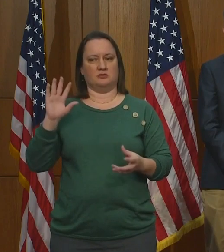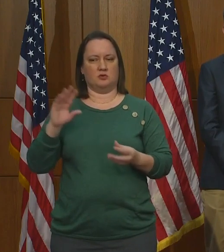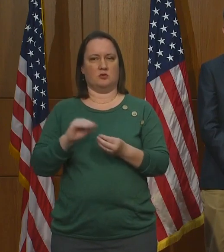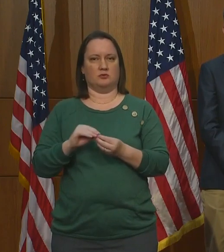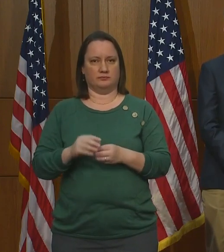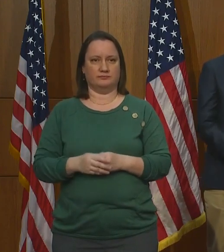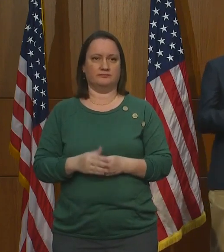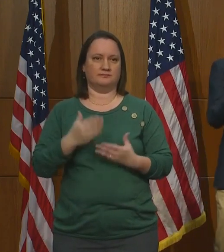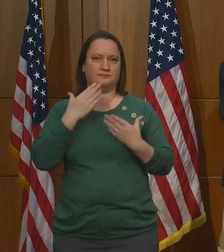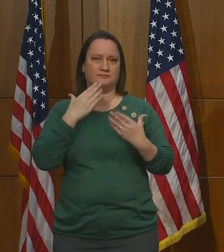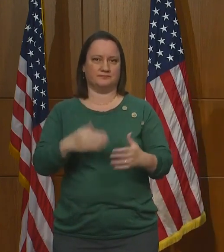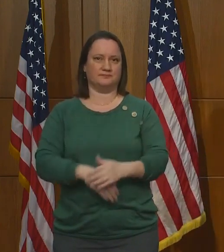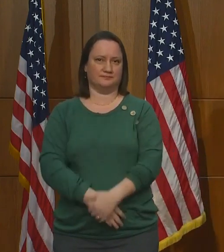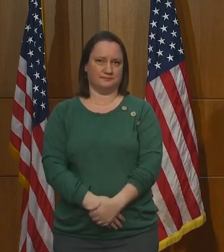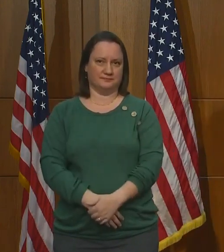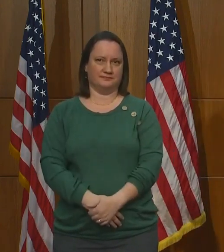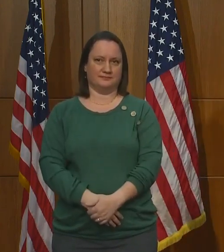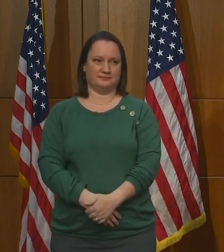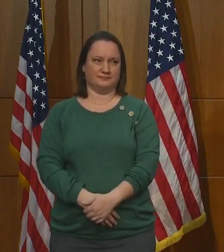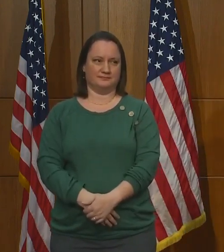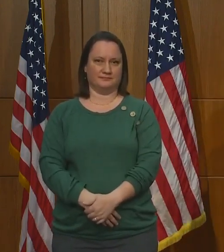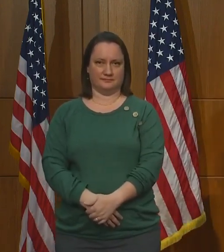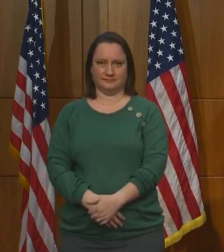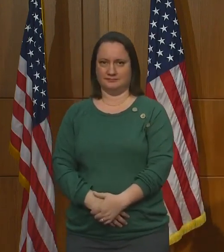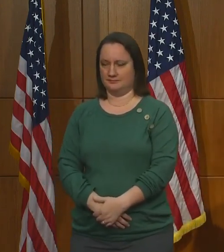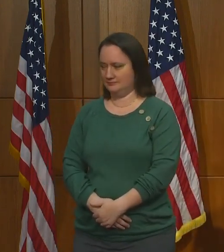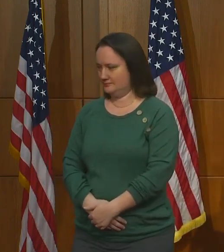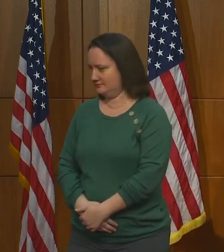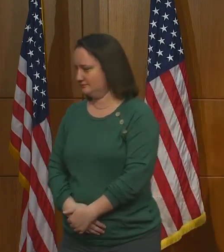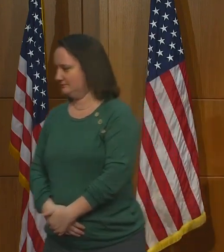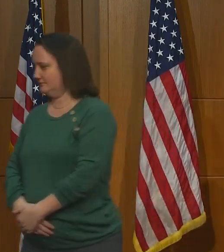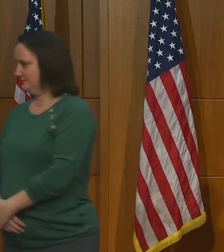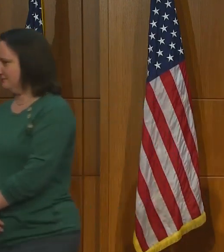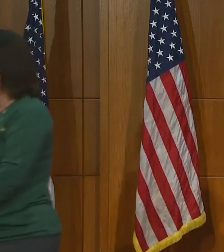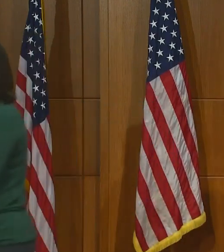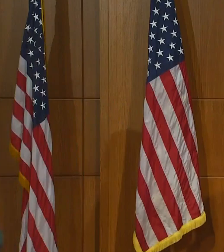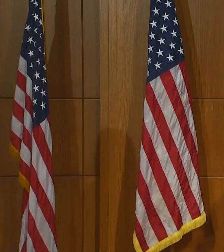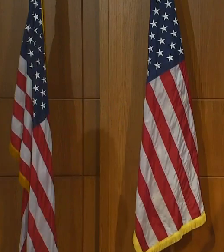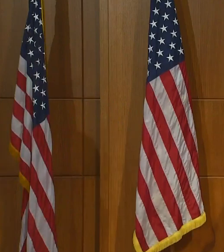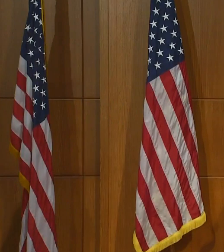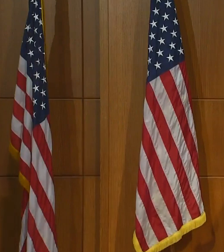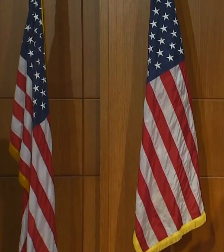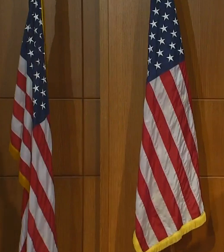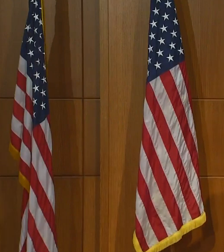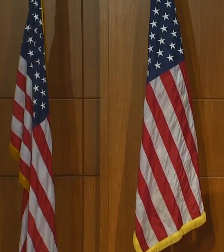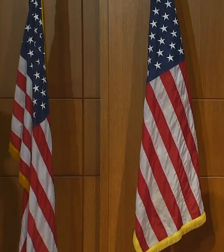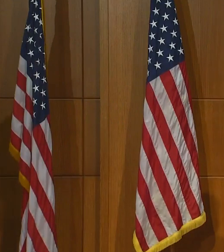BILLS- THAT WE HAVE THAT INFORMATION ON THANK YOU. THANK